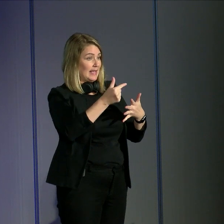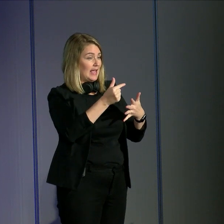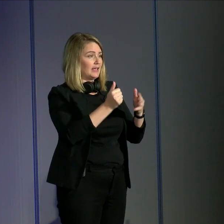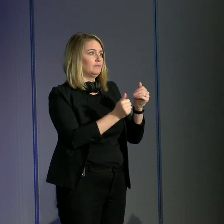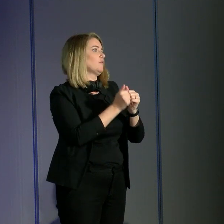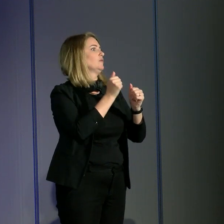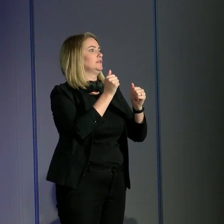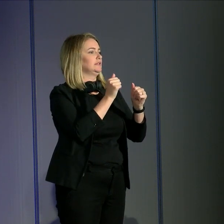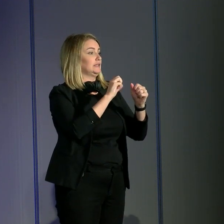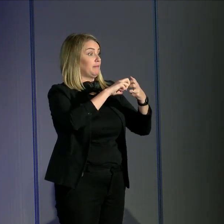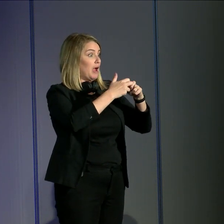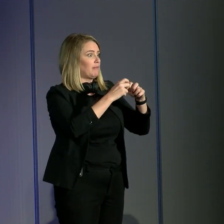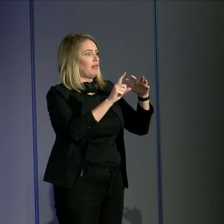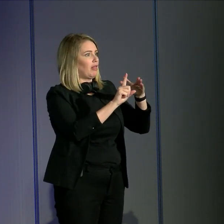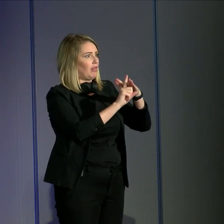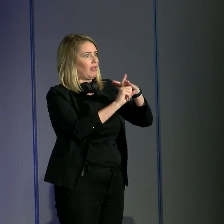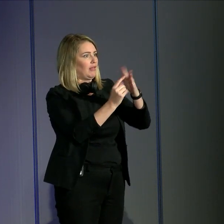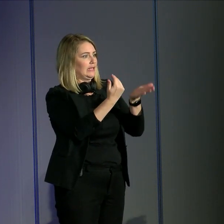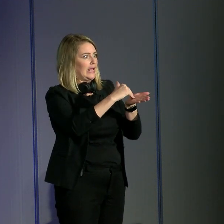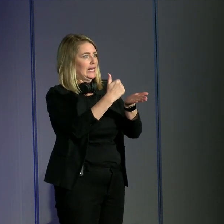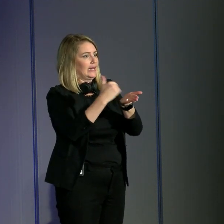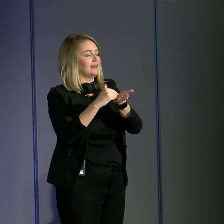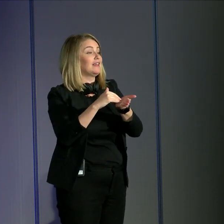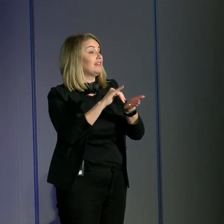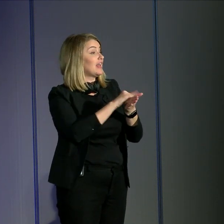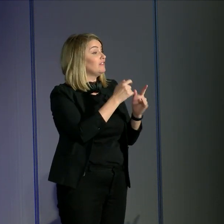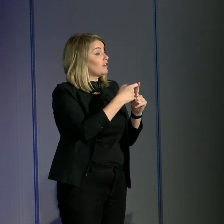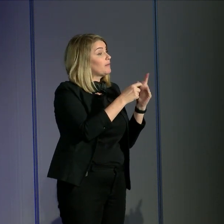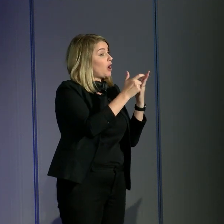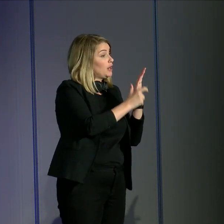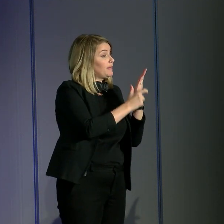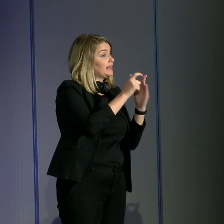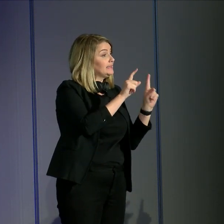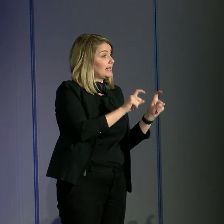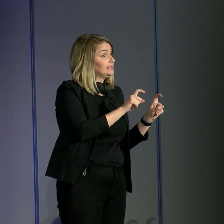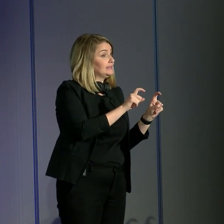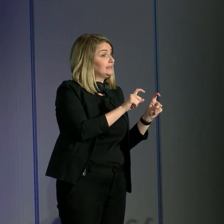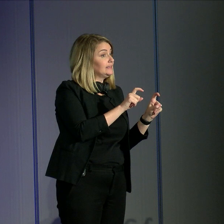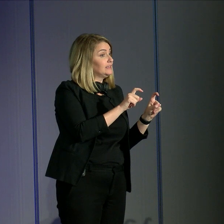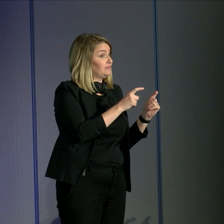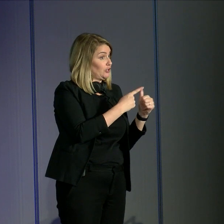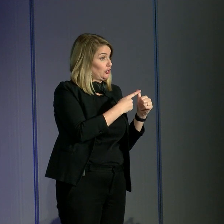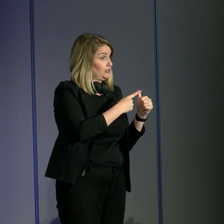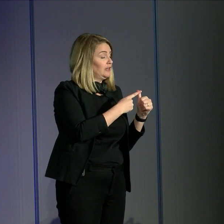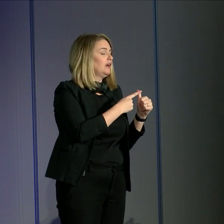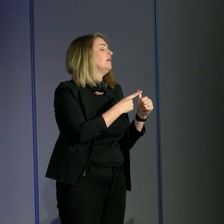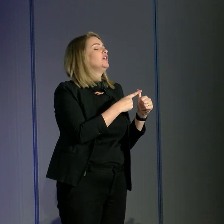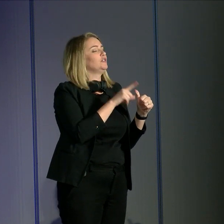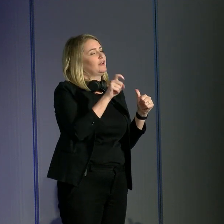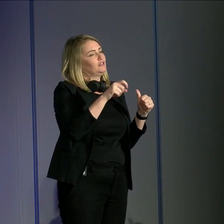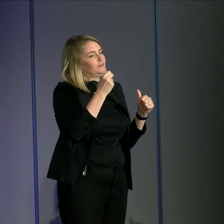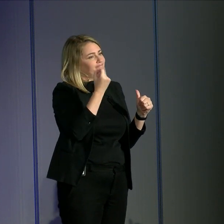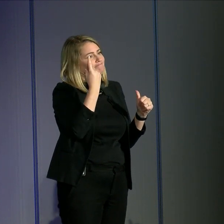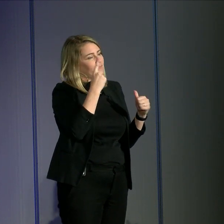Again, those come from automated tests. So you'll have to understand that, obviously, when you look at it.